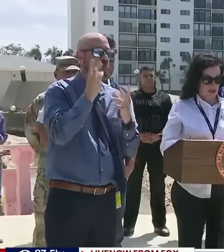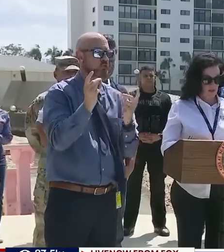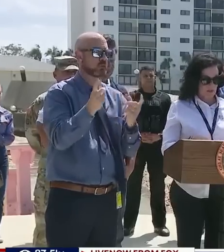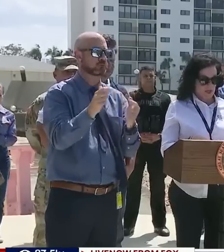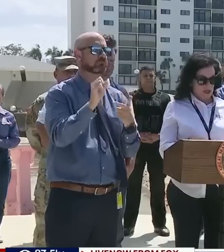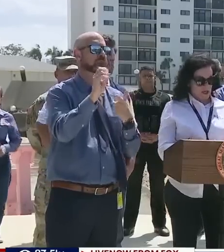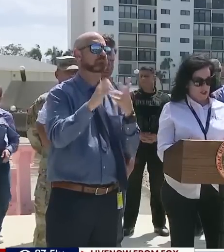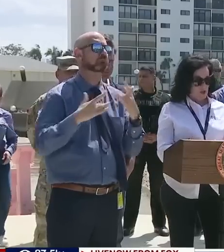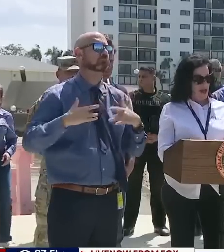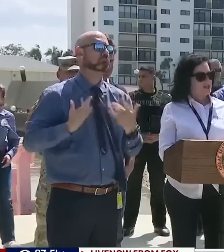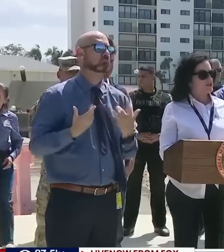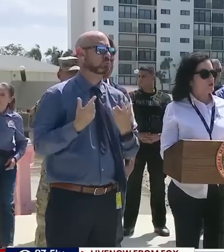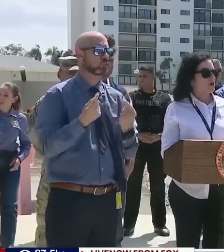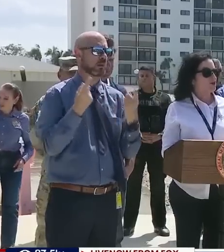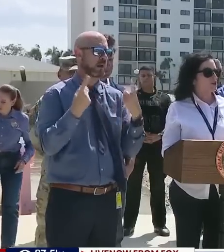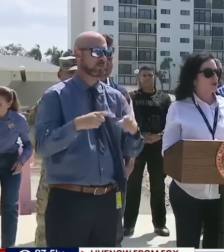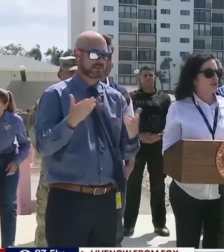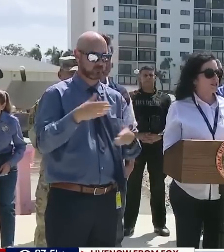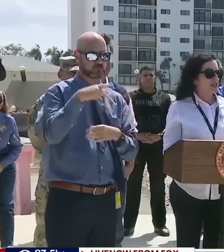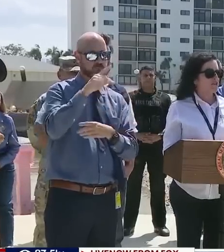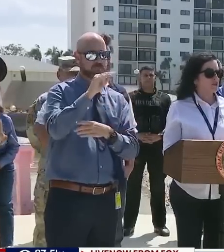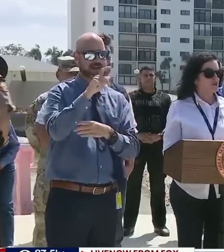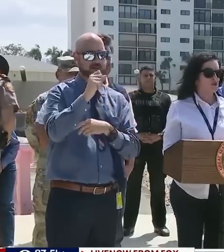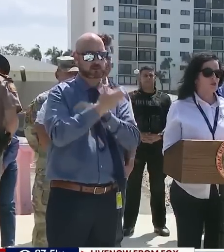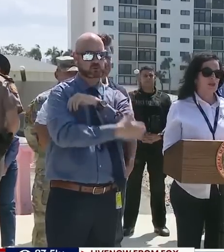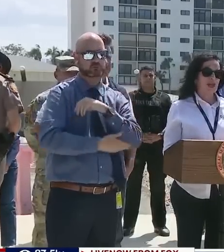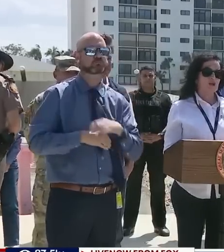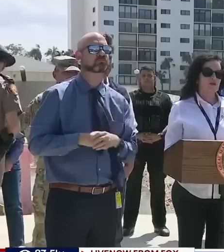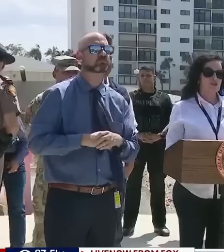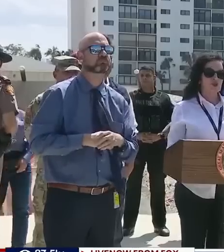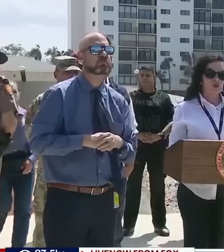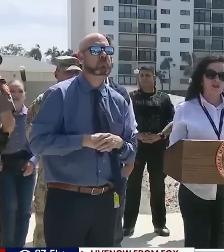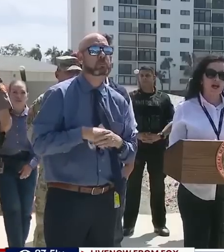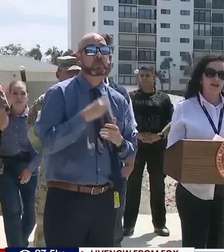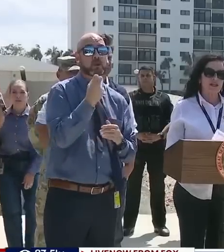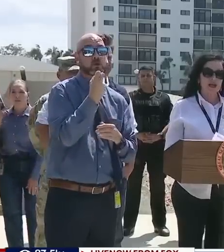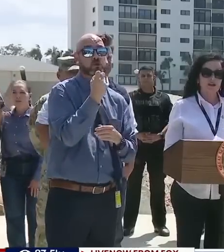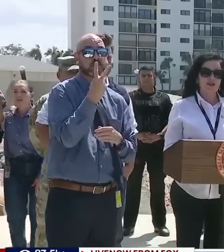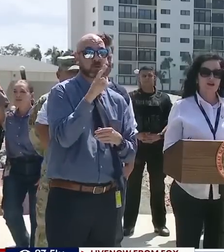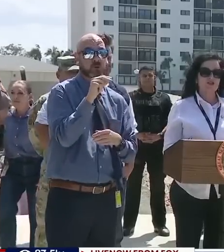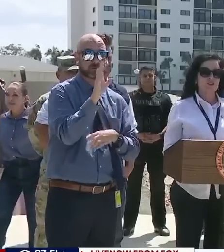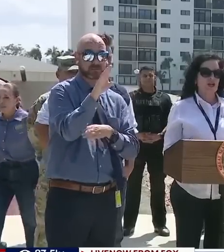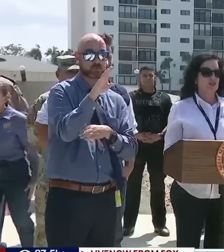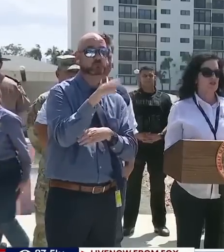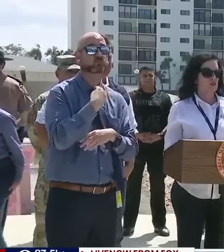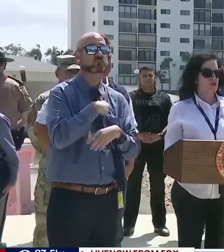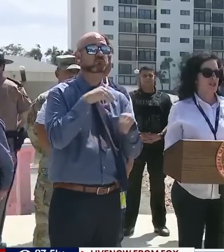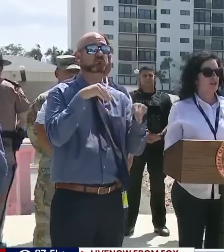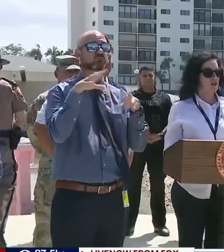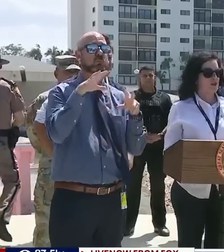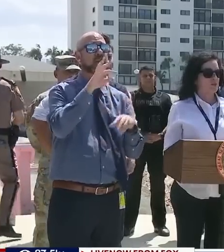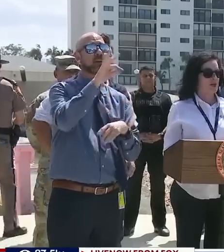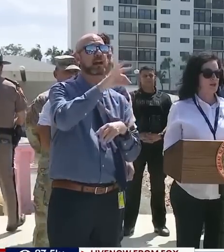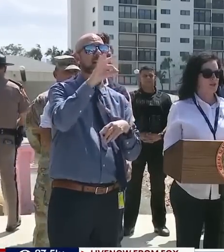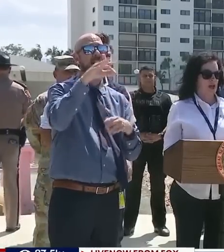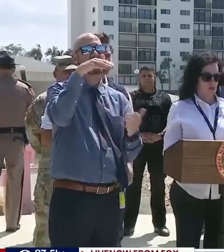this particular storm development. so, I want to give you a quick update on where we are in